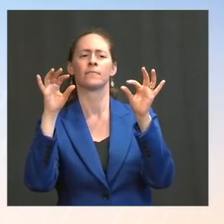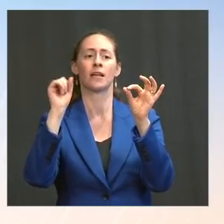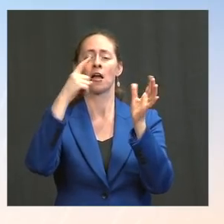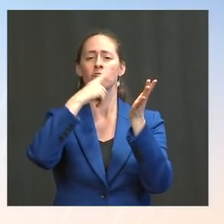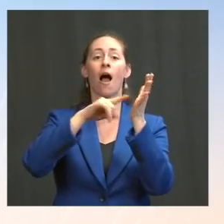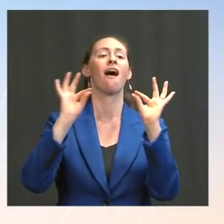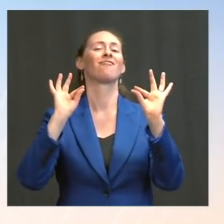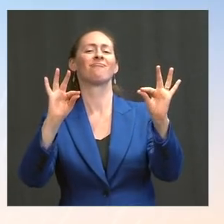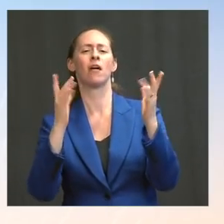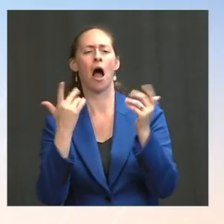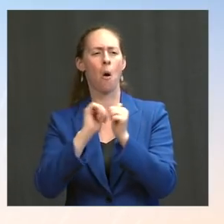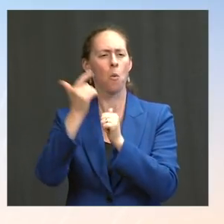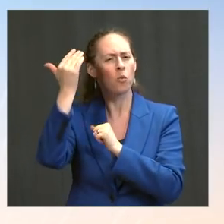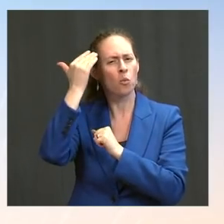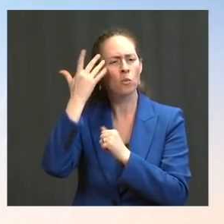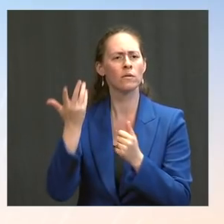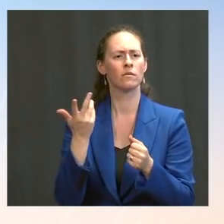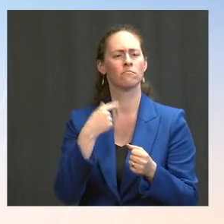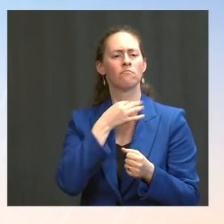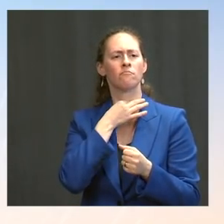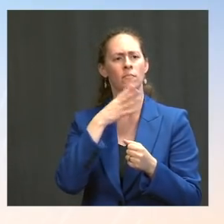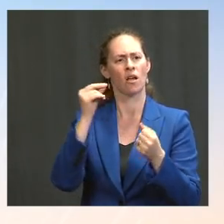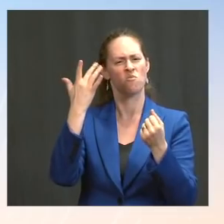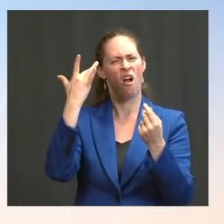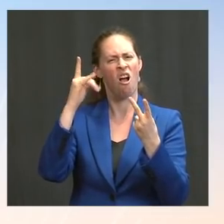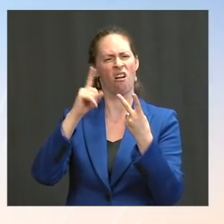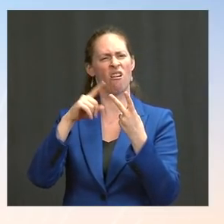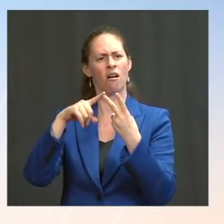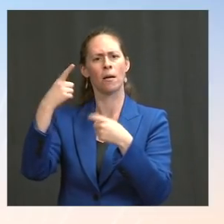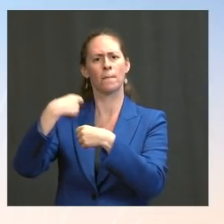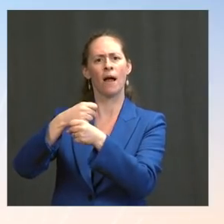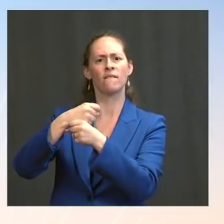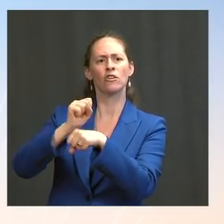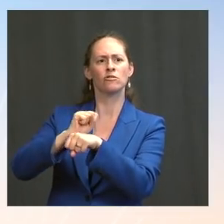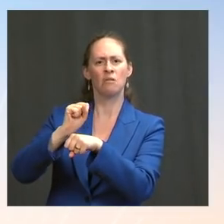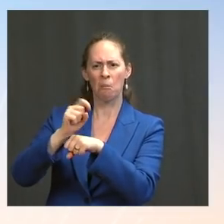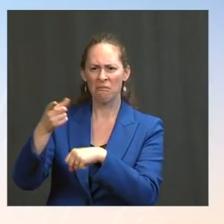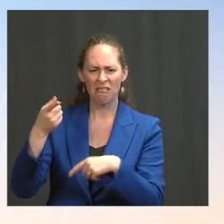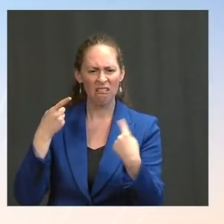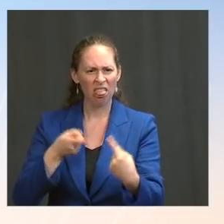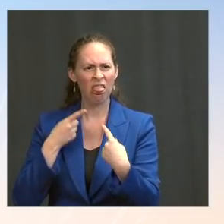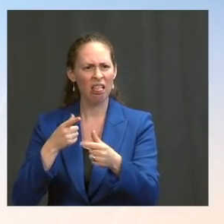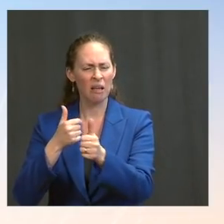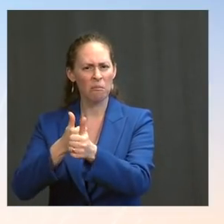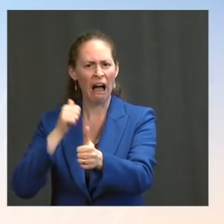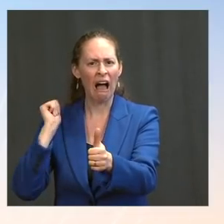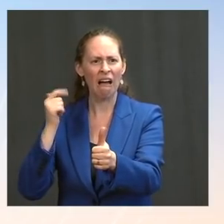up only 15,000 in June, and still 480,000 below pre-pandemic levels?